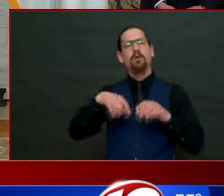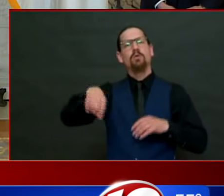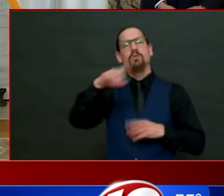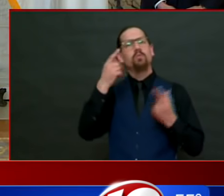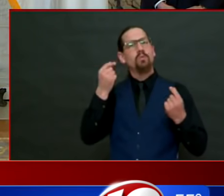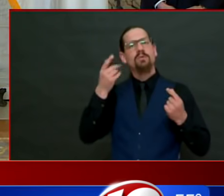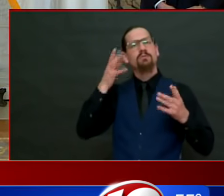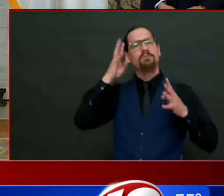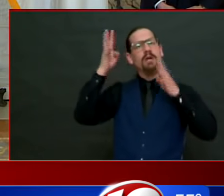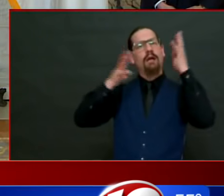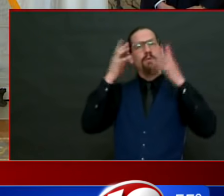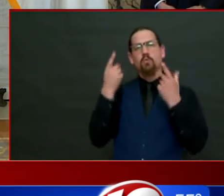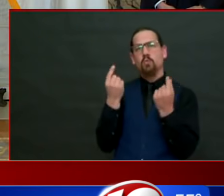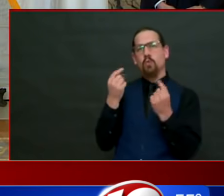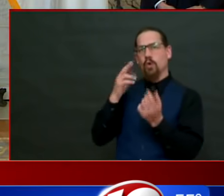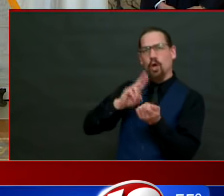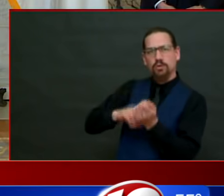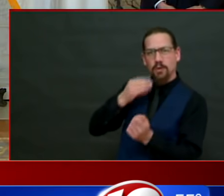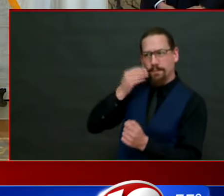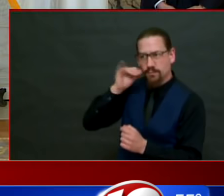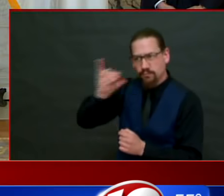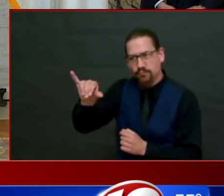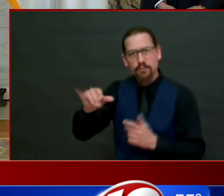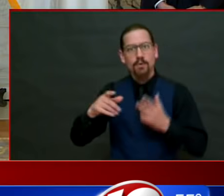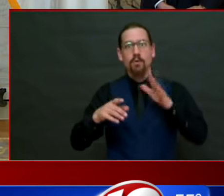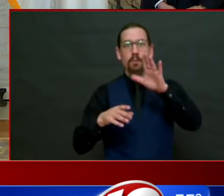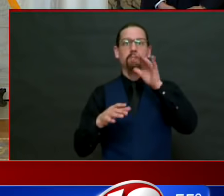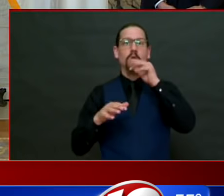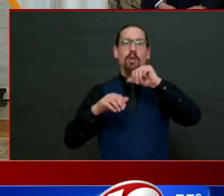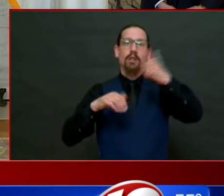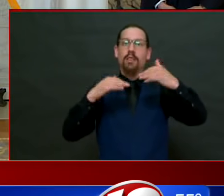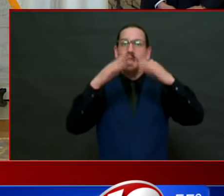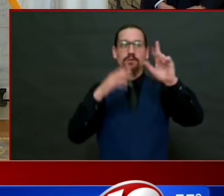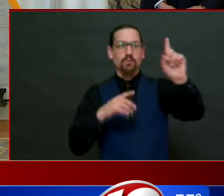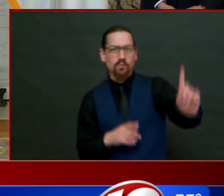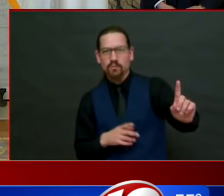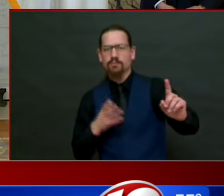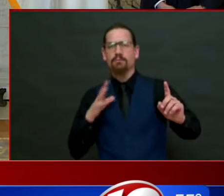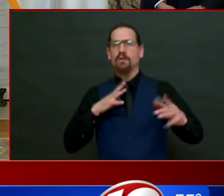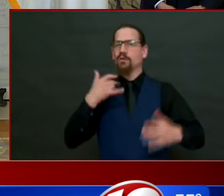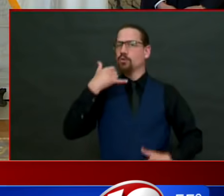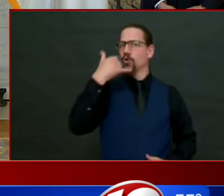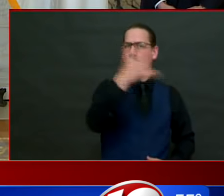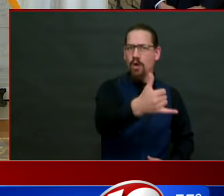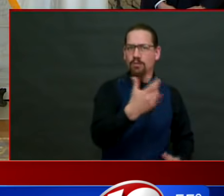BECAUSE YOU HAVE BEEN TRYING TO STAY AWAY, DON'T GO SEE HER. I REALIZED THAT IS A HARD